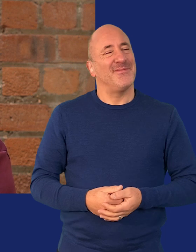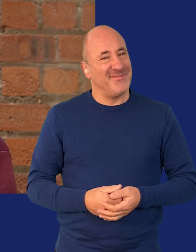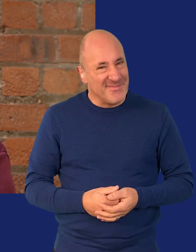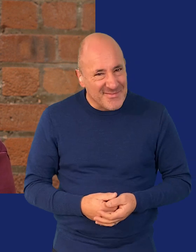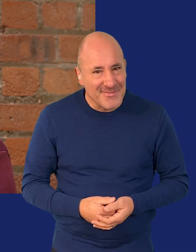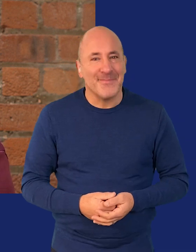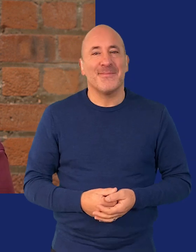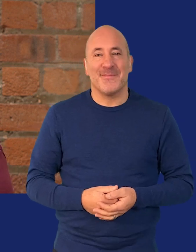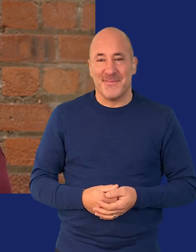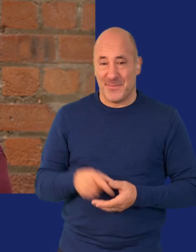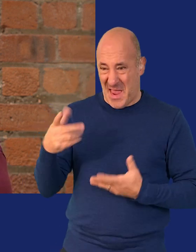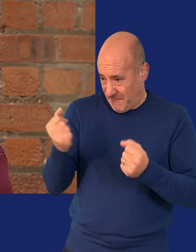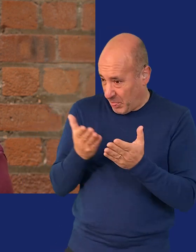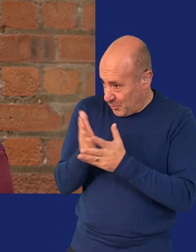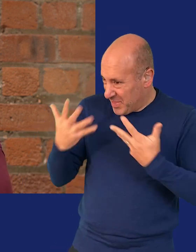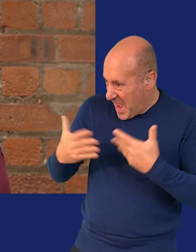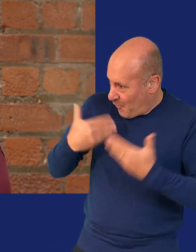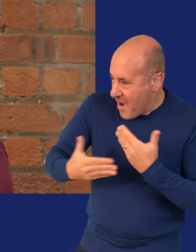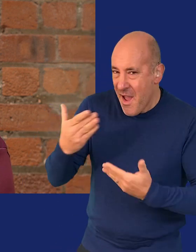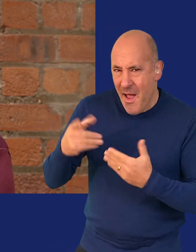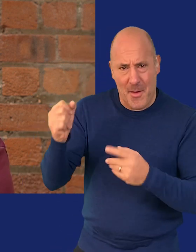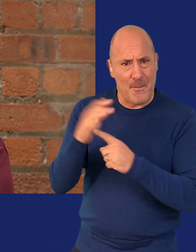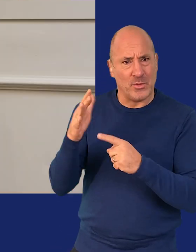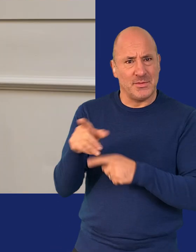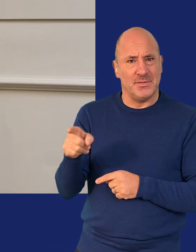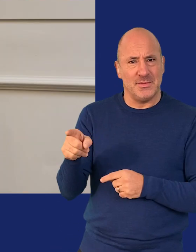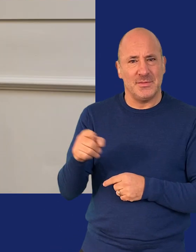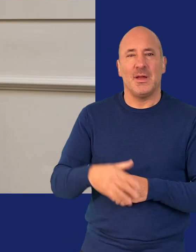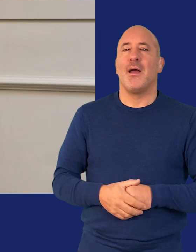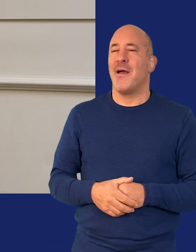So having that living experience is key.